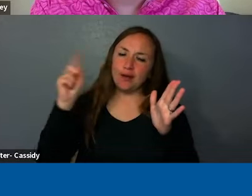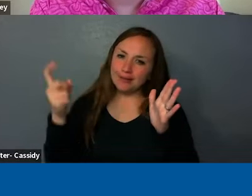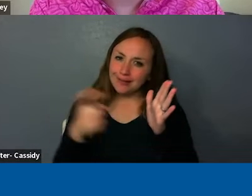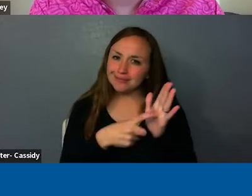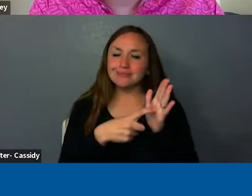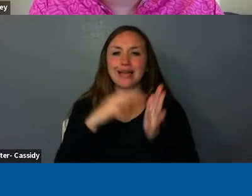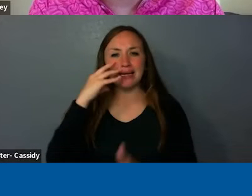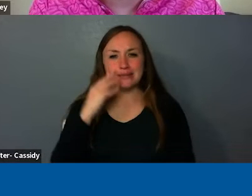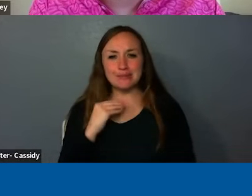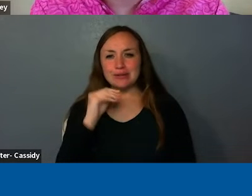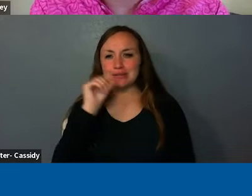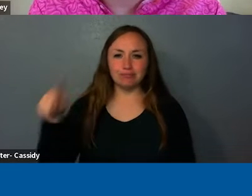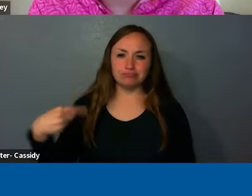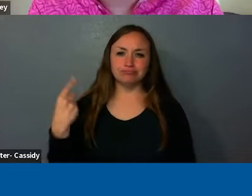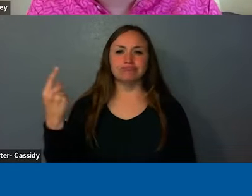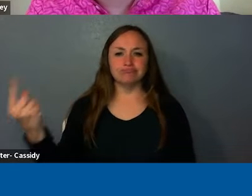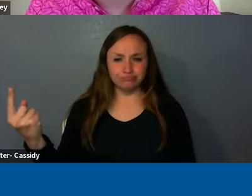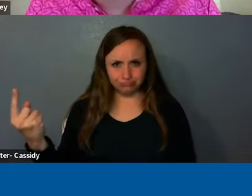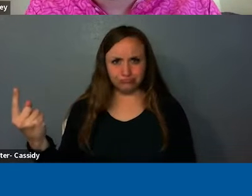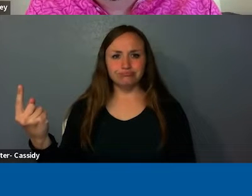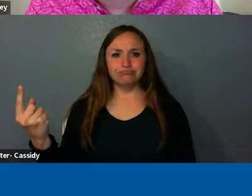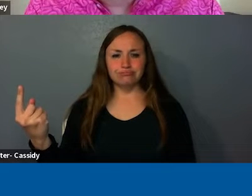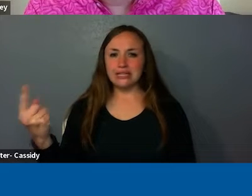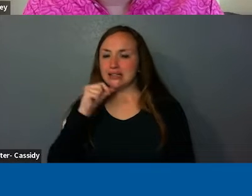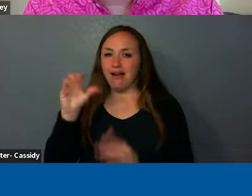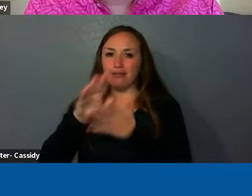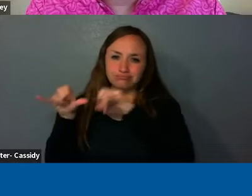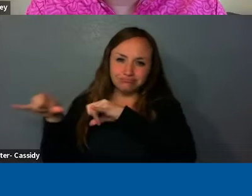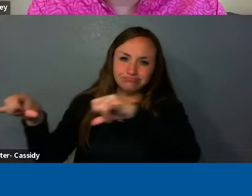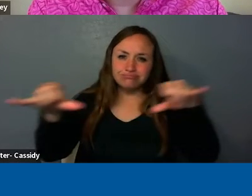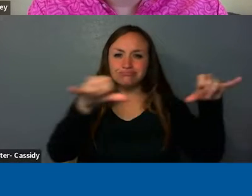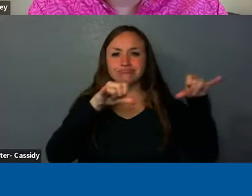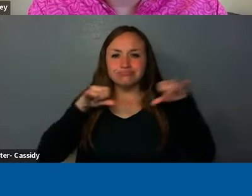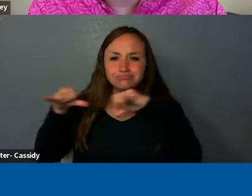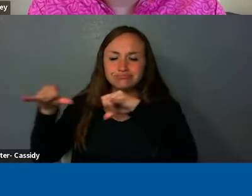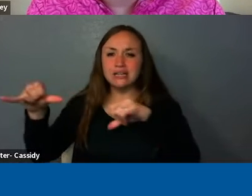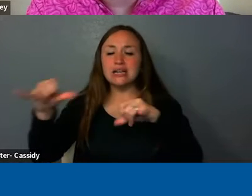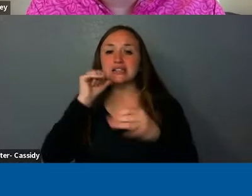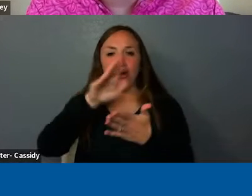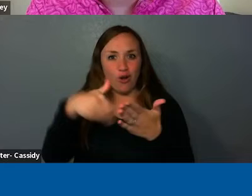is not a singular thing, our experience is not universal, not everyone accesses content the same way we do